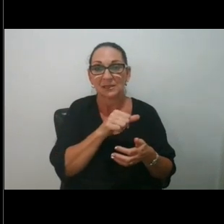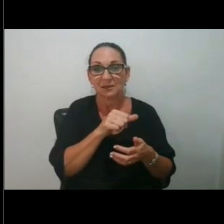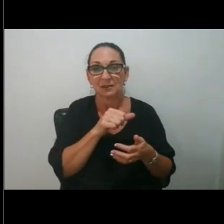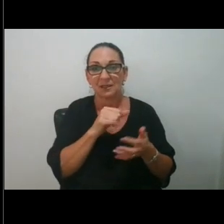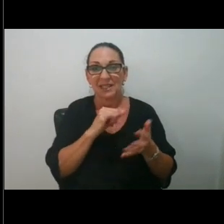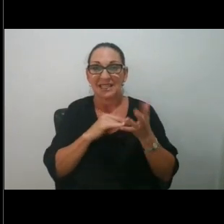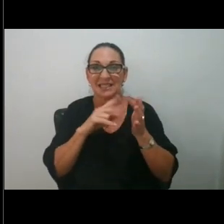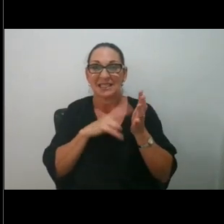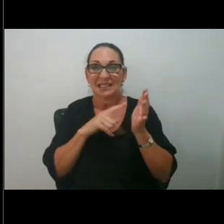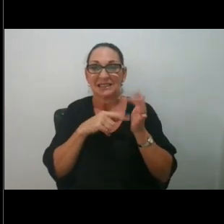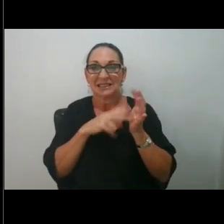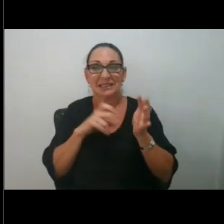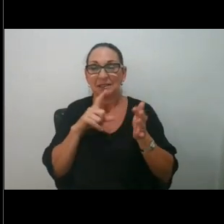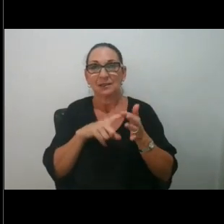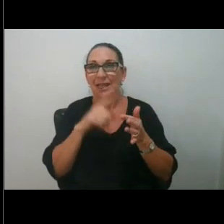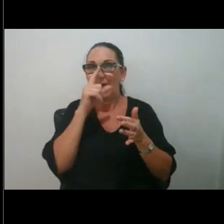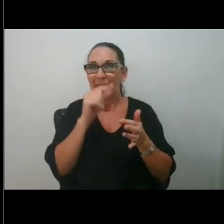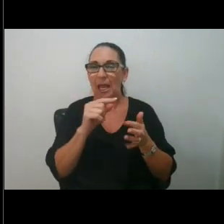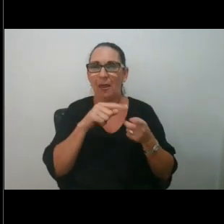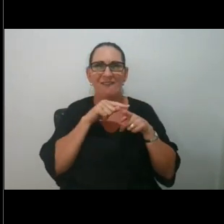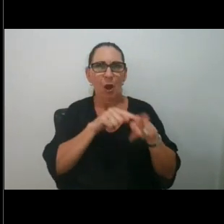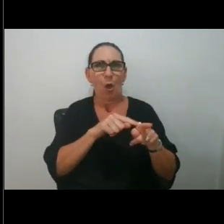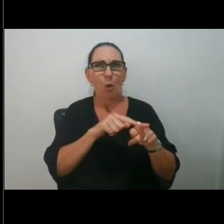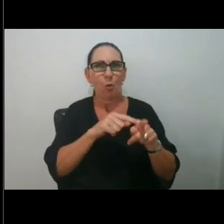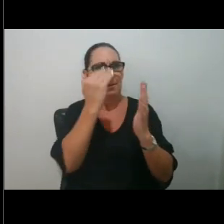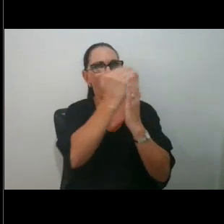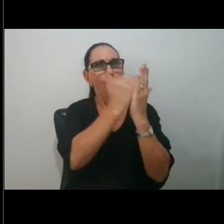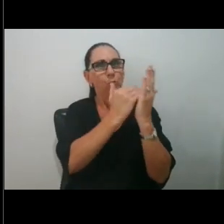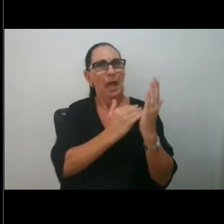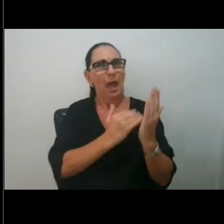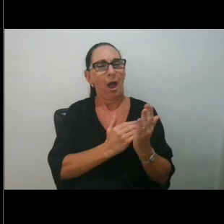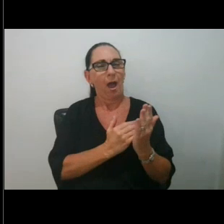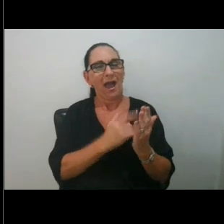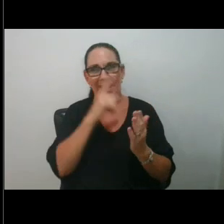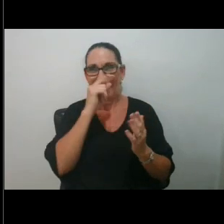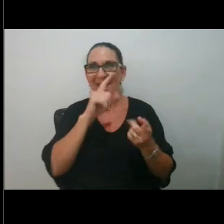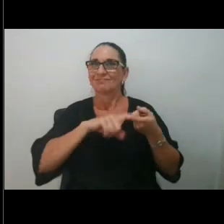a particular order or somebody who was going to stay in the community anyway say on probation